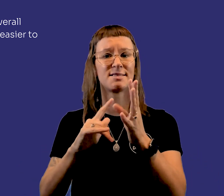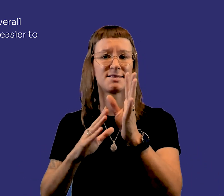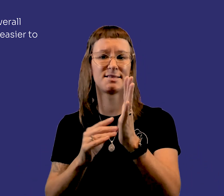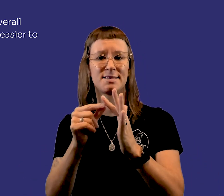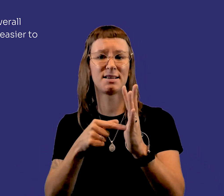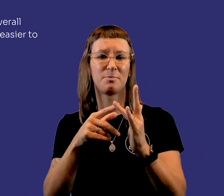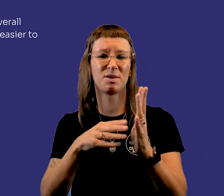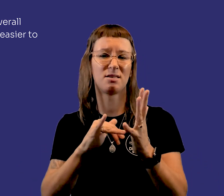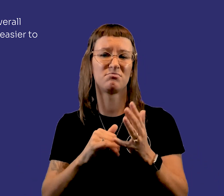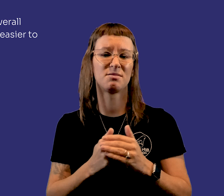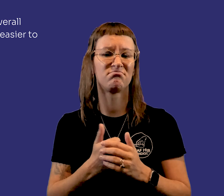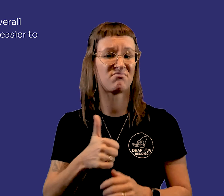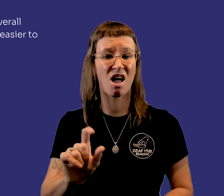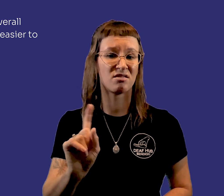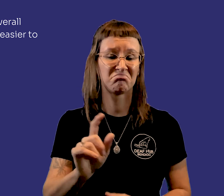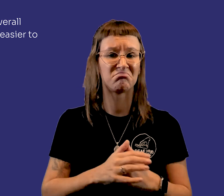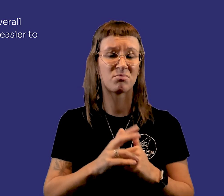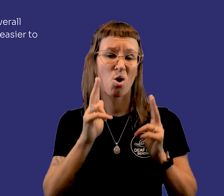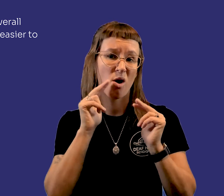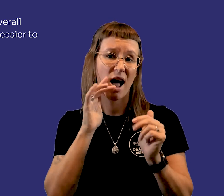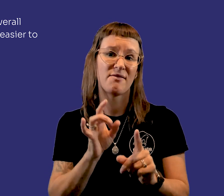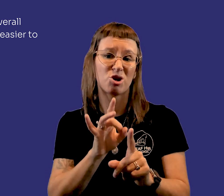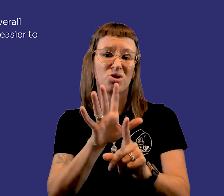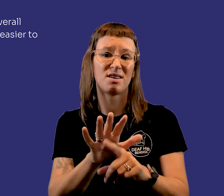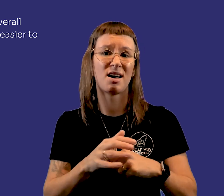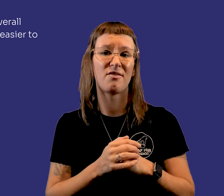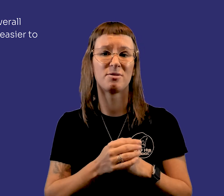Taking care of general health through eating healthy foods and being physically active.